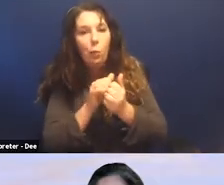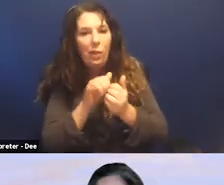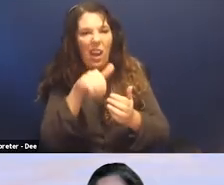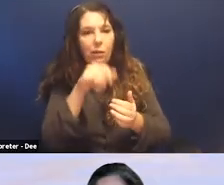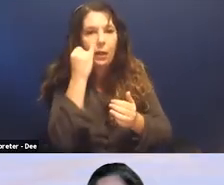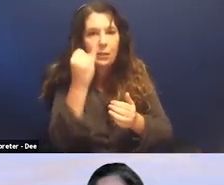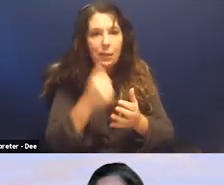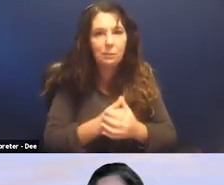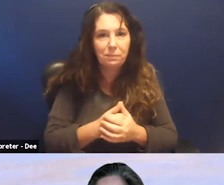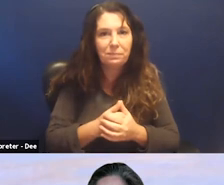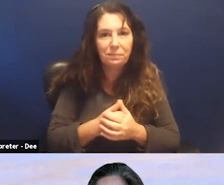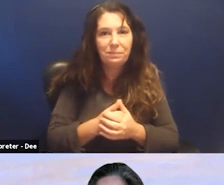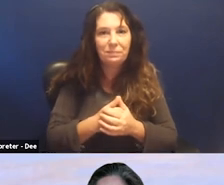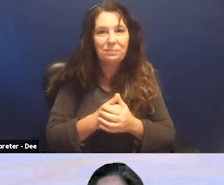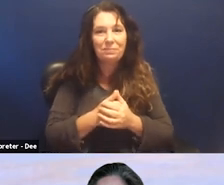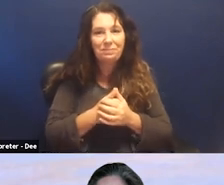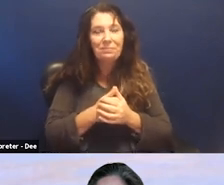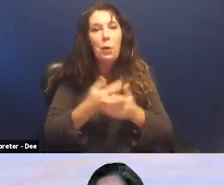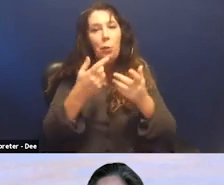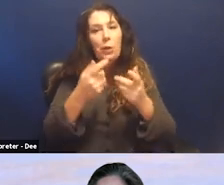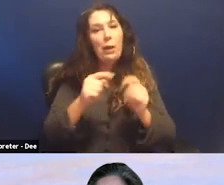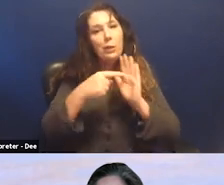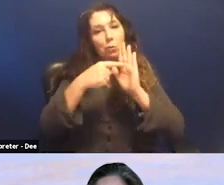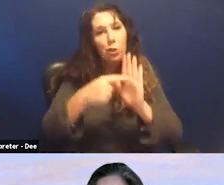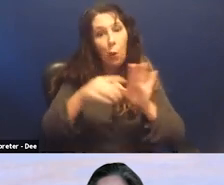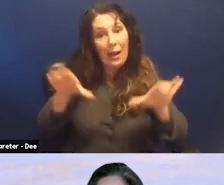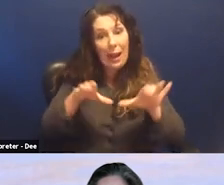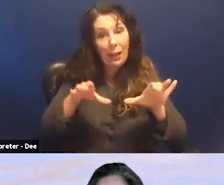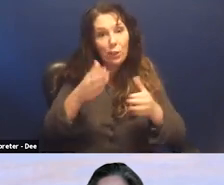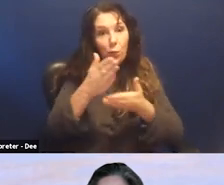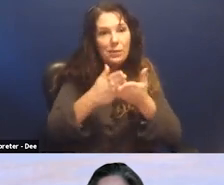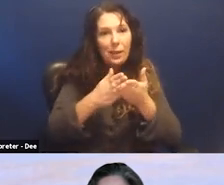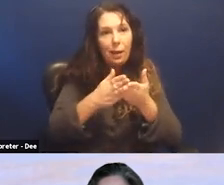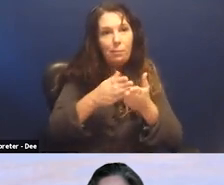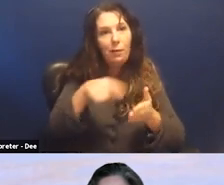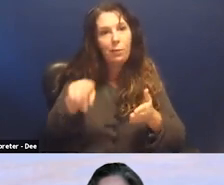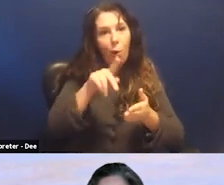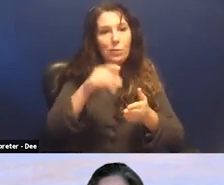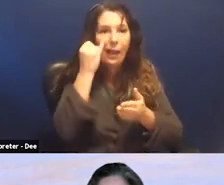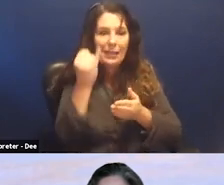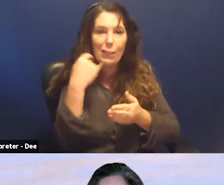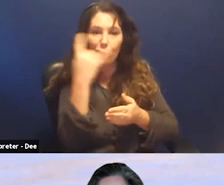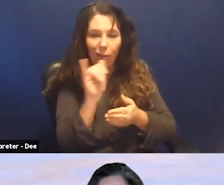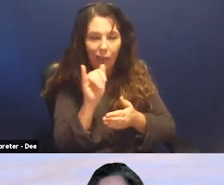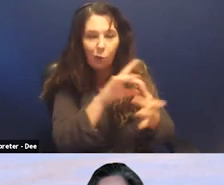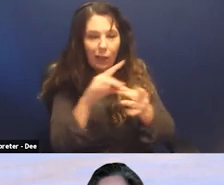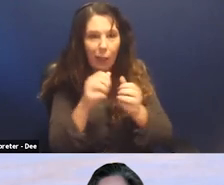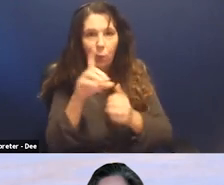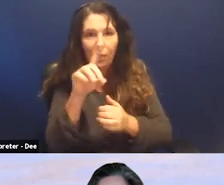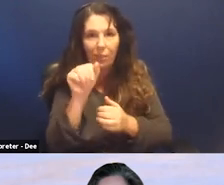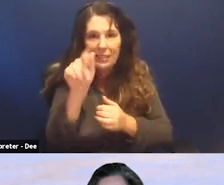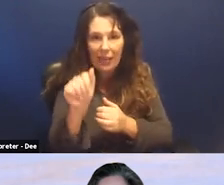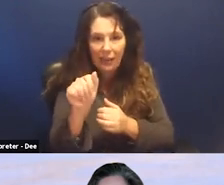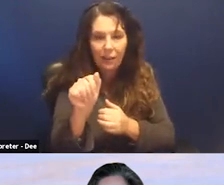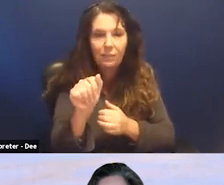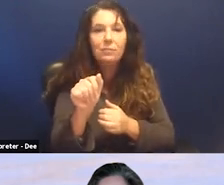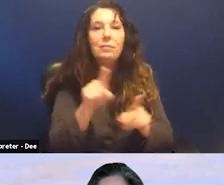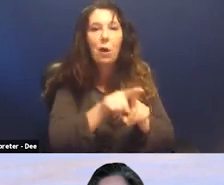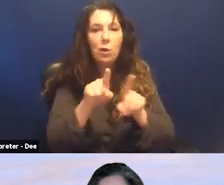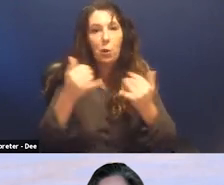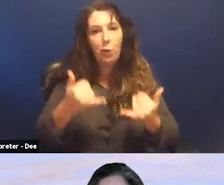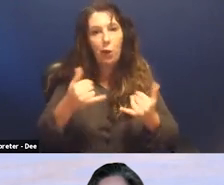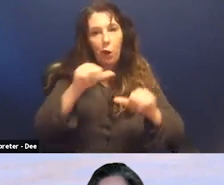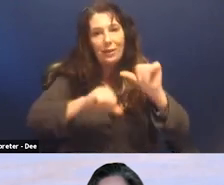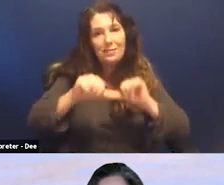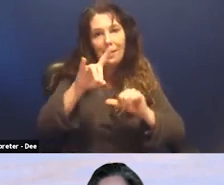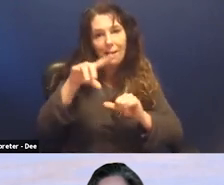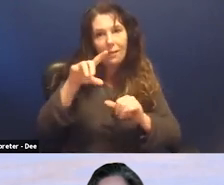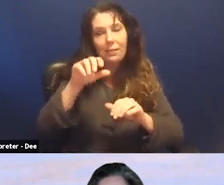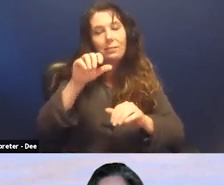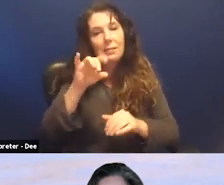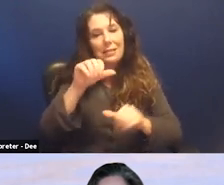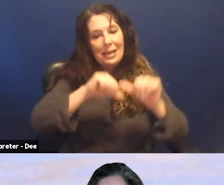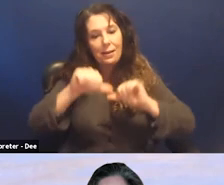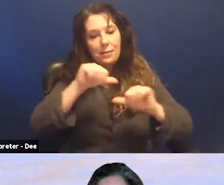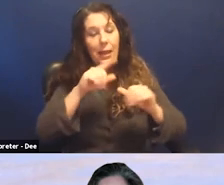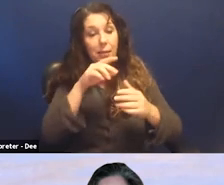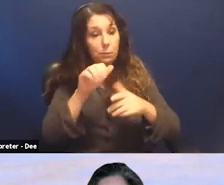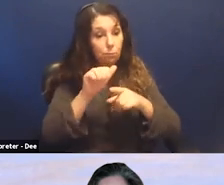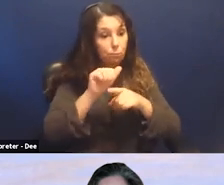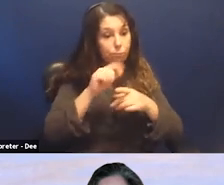in action, what some of these principles, look like in relationship to data, as well as the current data science practices and norms that they challenge.